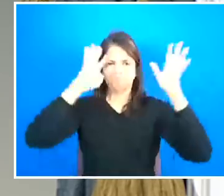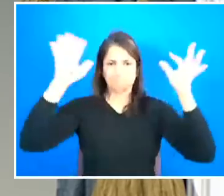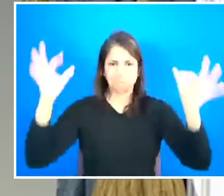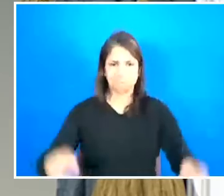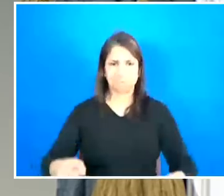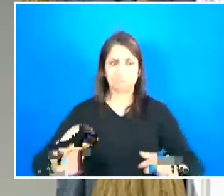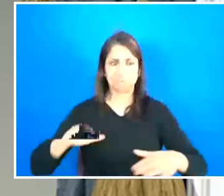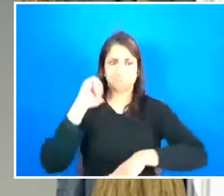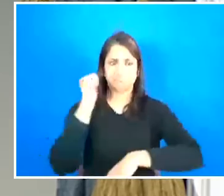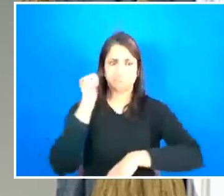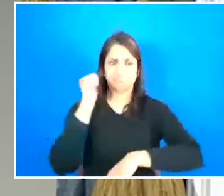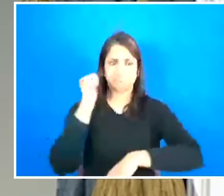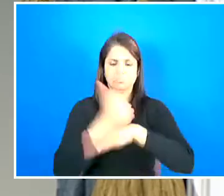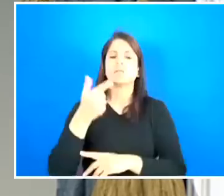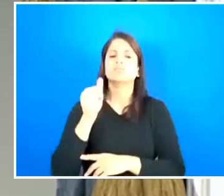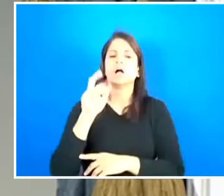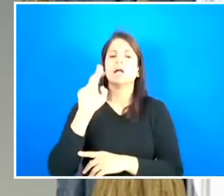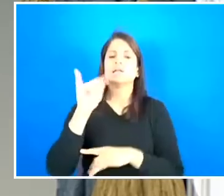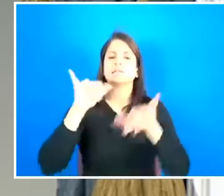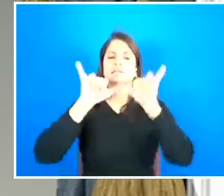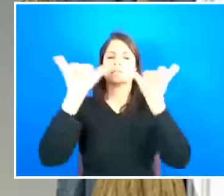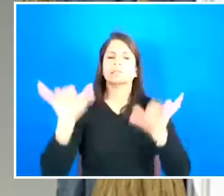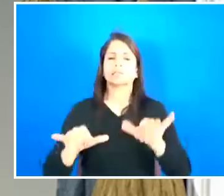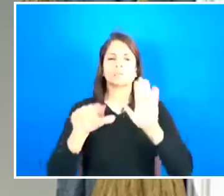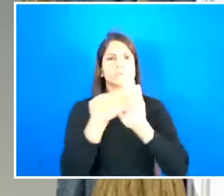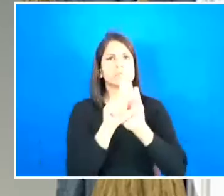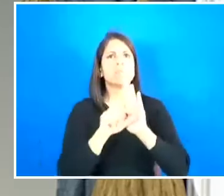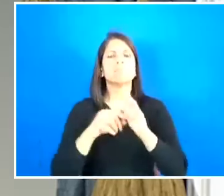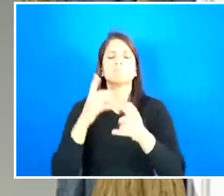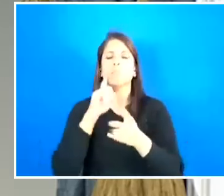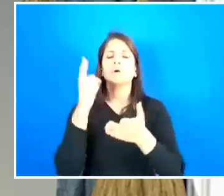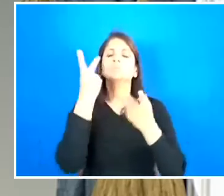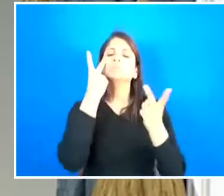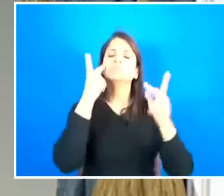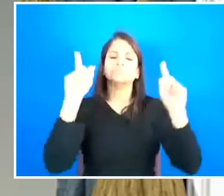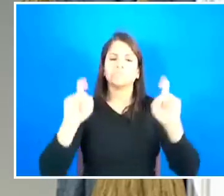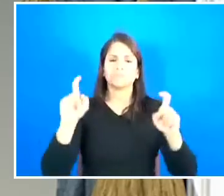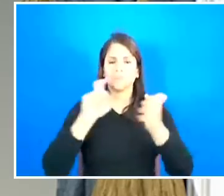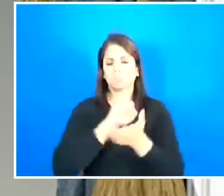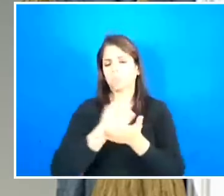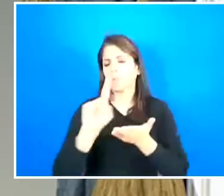WILL LOOK LIKE IN TERMS OF ETH SCREENING AND ADMISSIONS